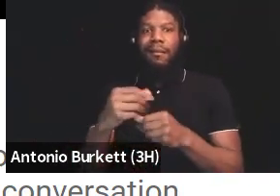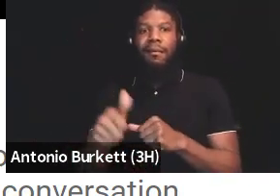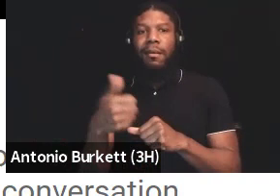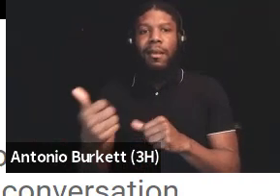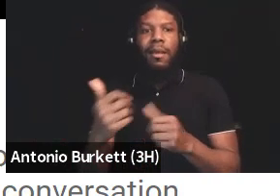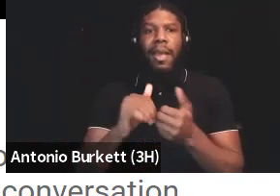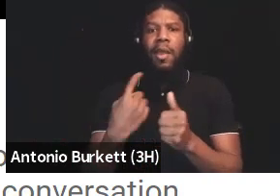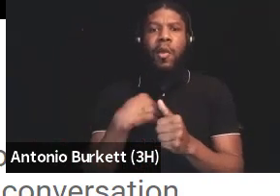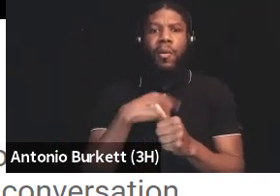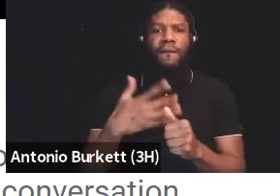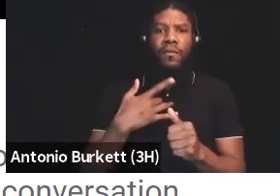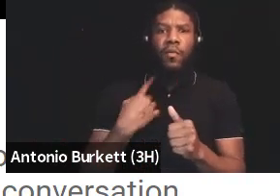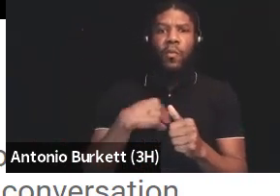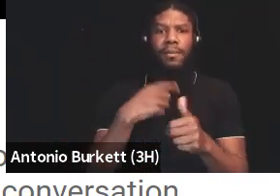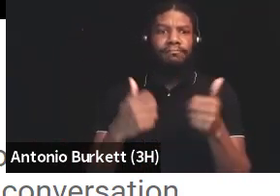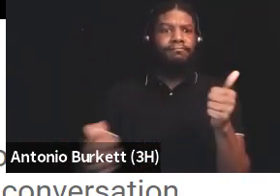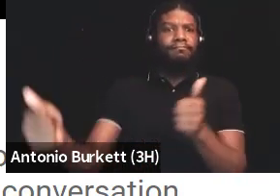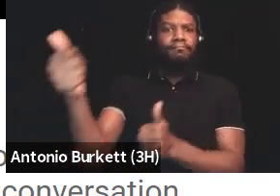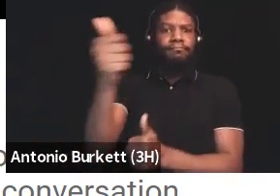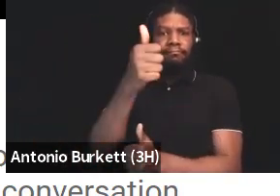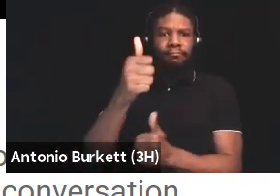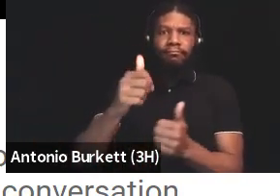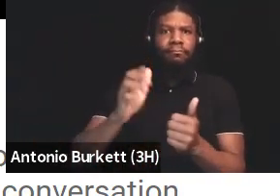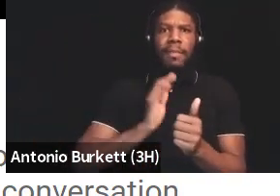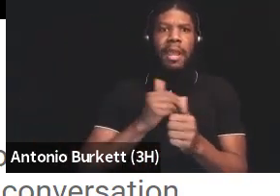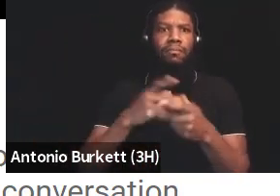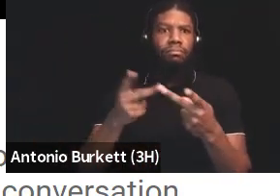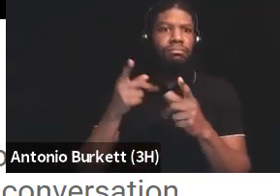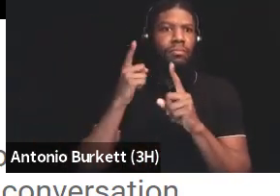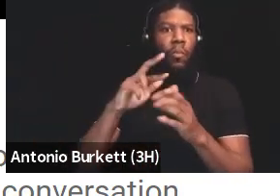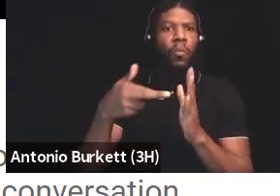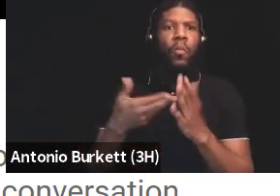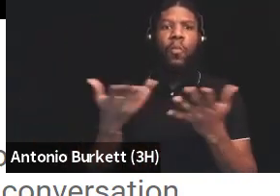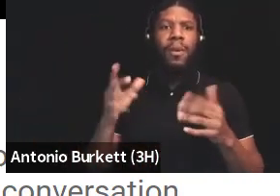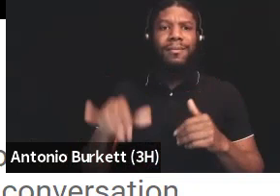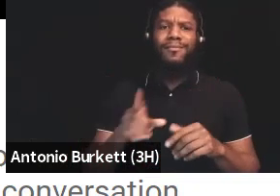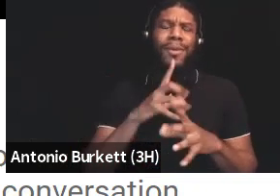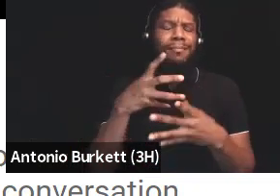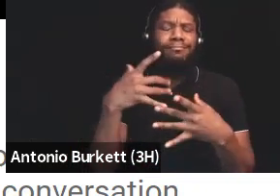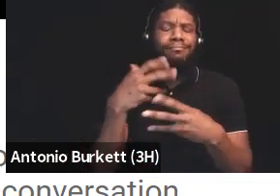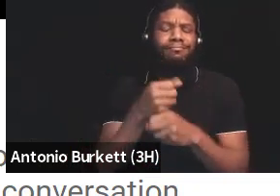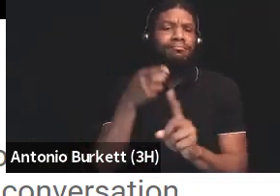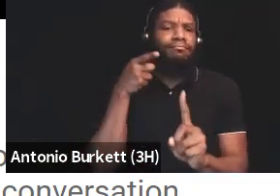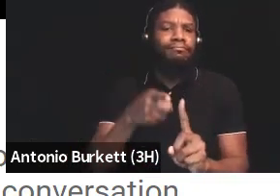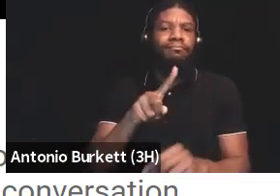we're looking to get out in this question is, where does the institution or the organization